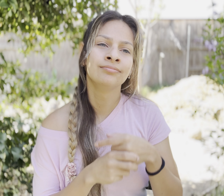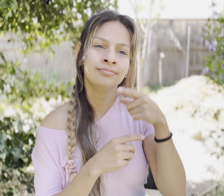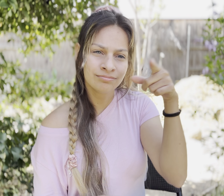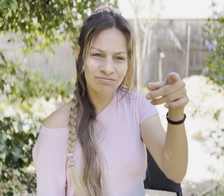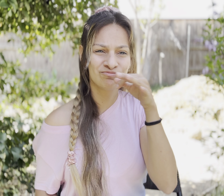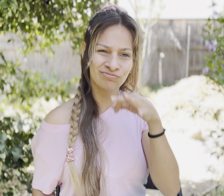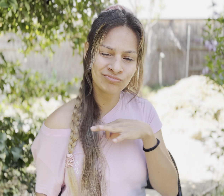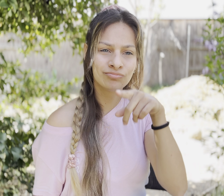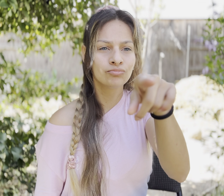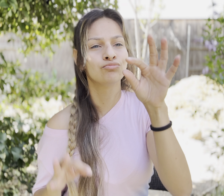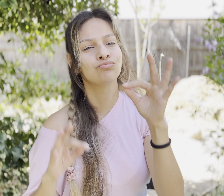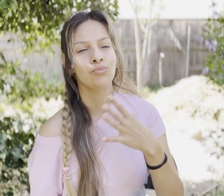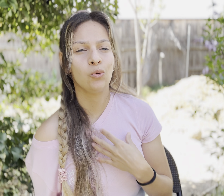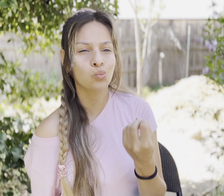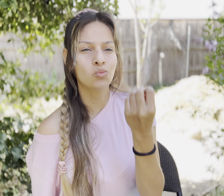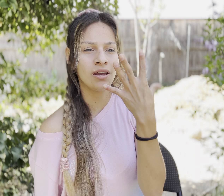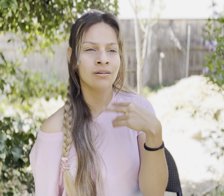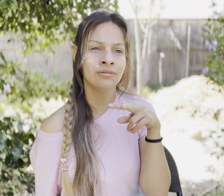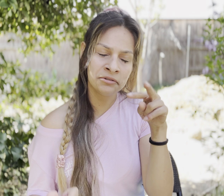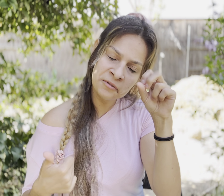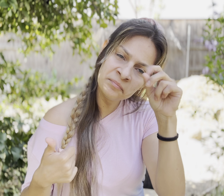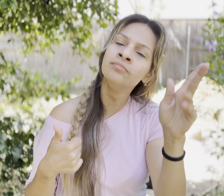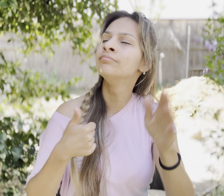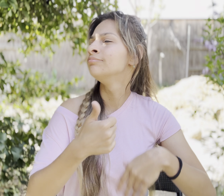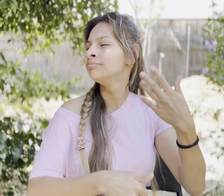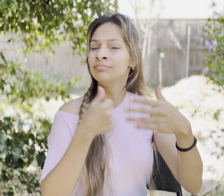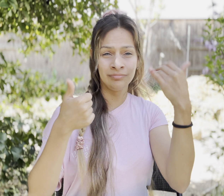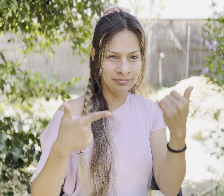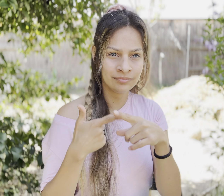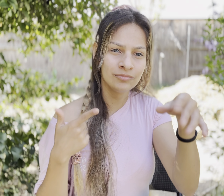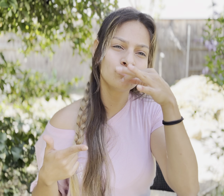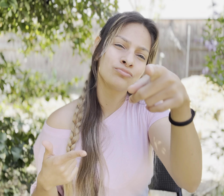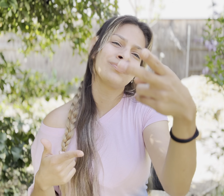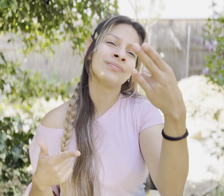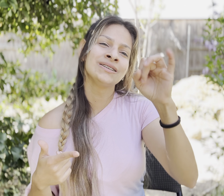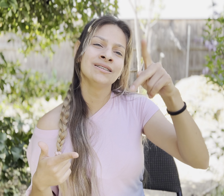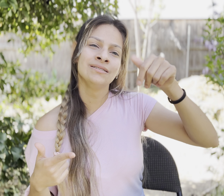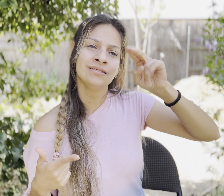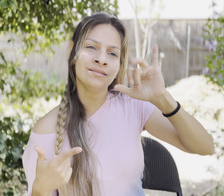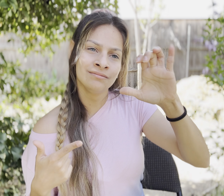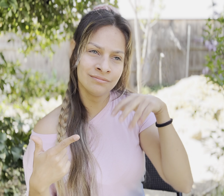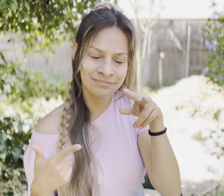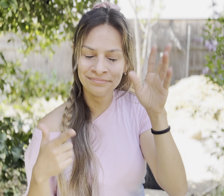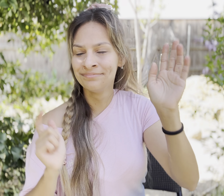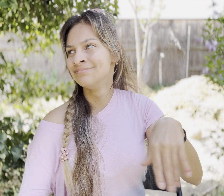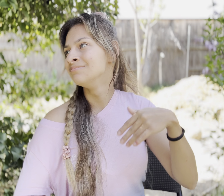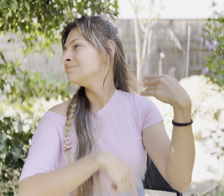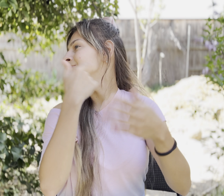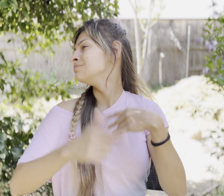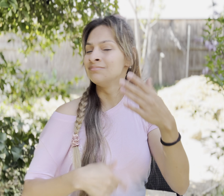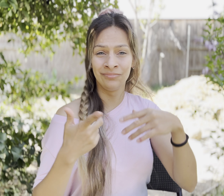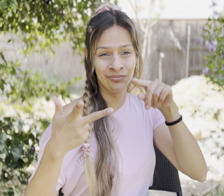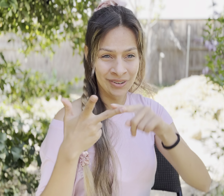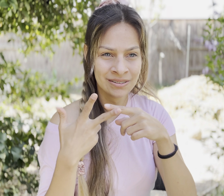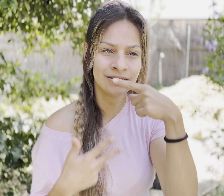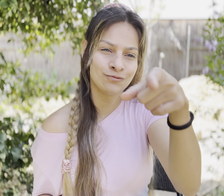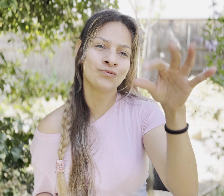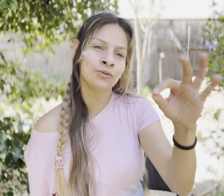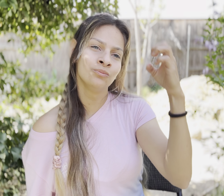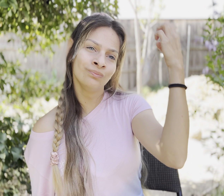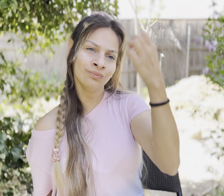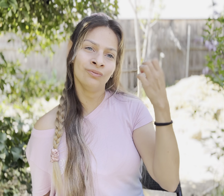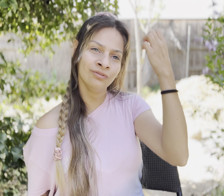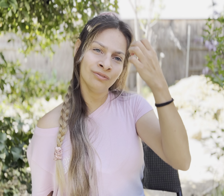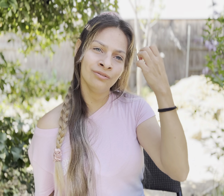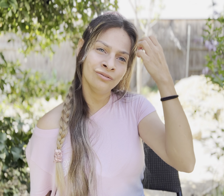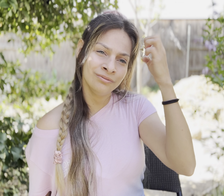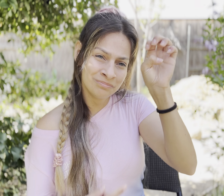They said, "you're white, Hispanic, or European."